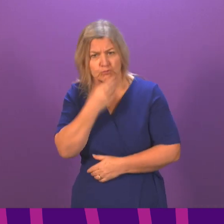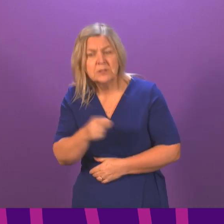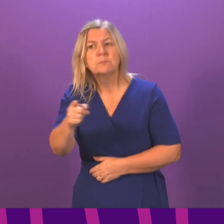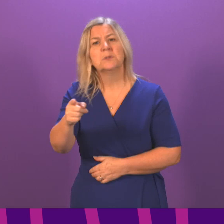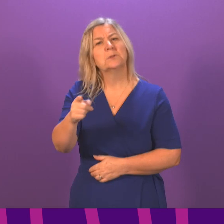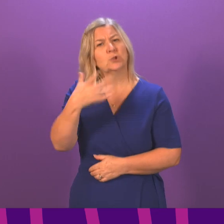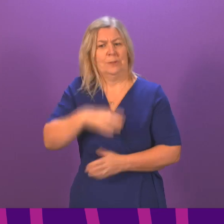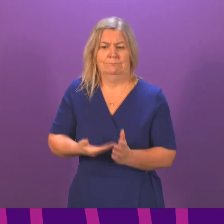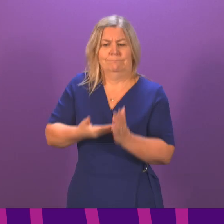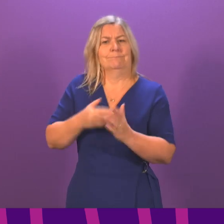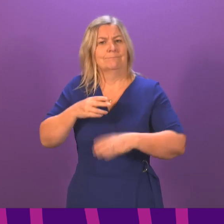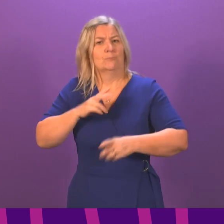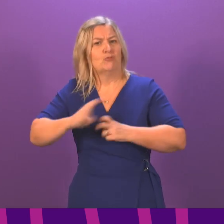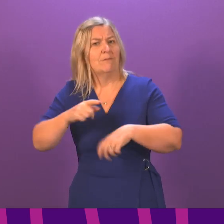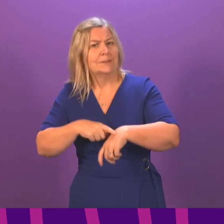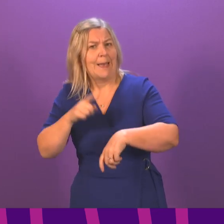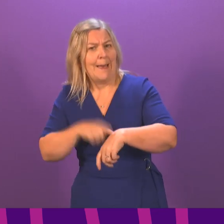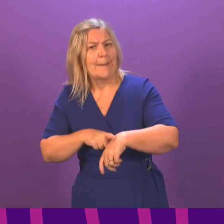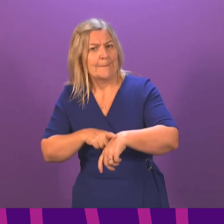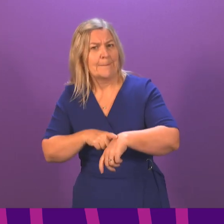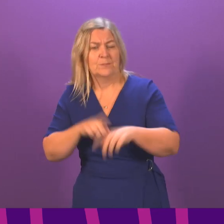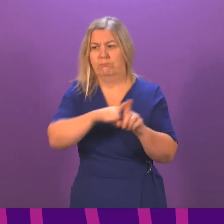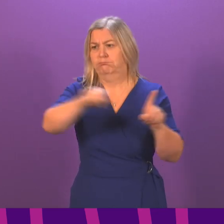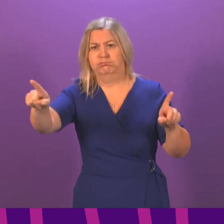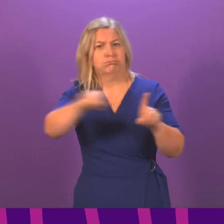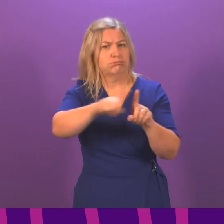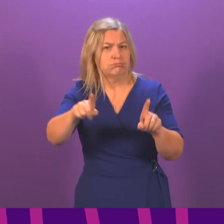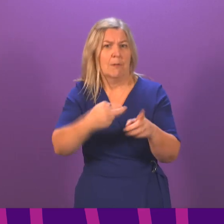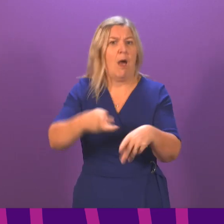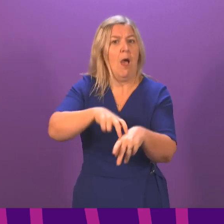that may be required by those needing to get to and from Northern Ireland. She will also